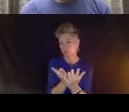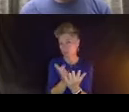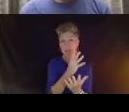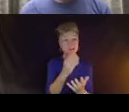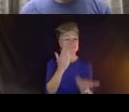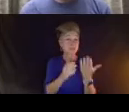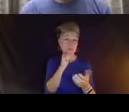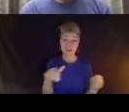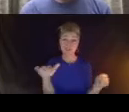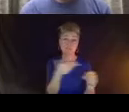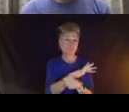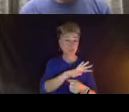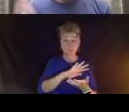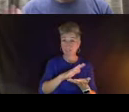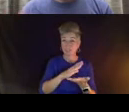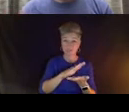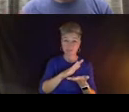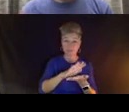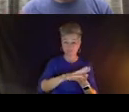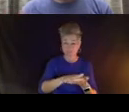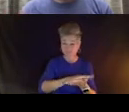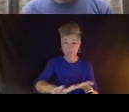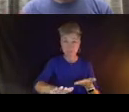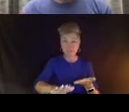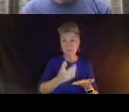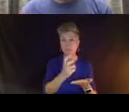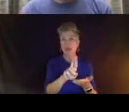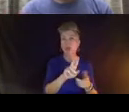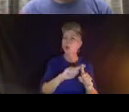that you're looking to have removed, but it can certainly address and diminish that hair.